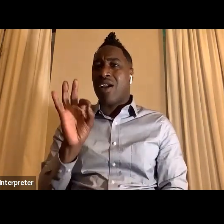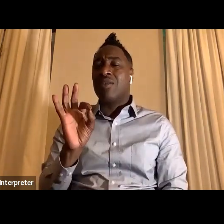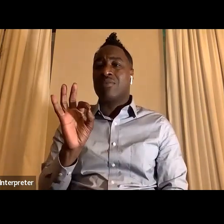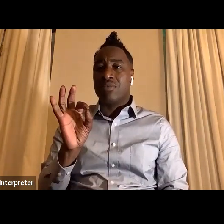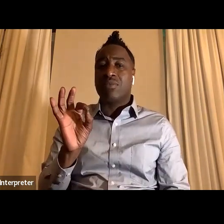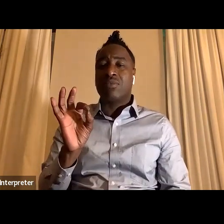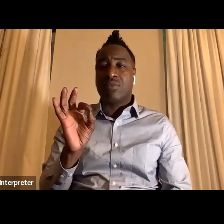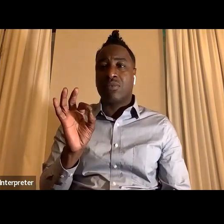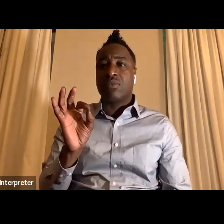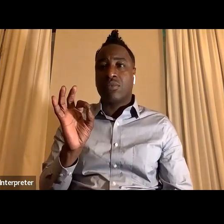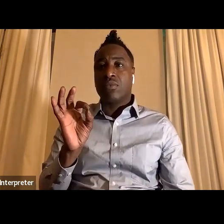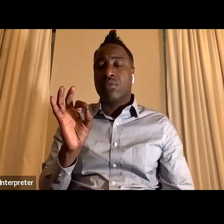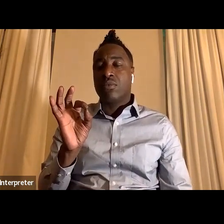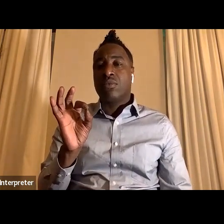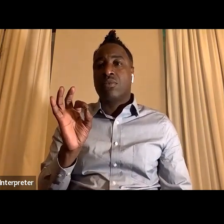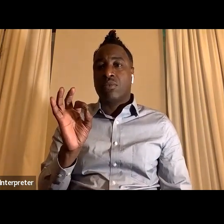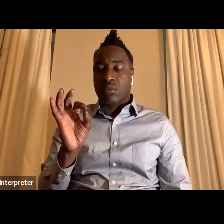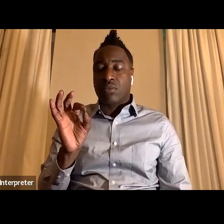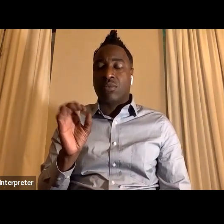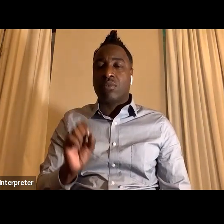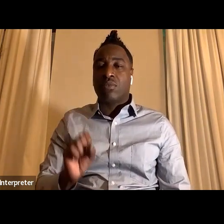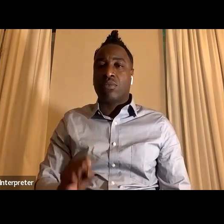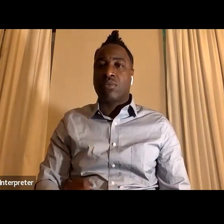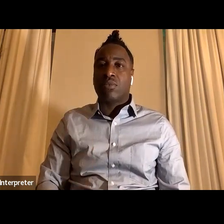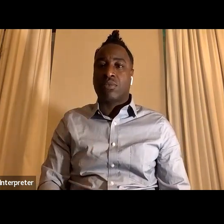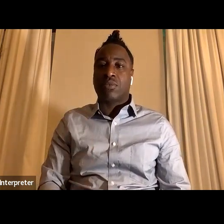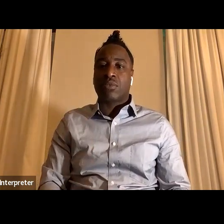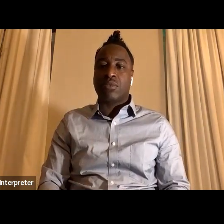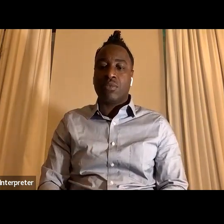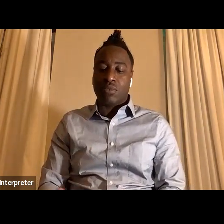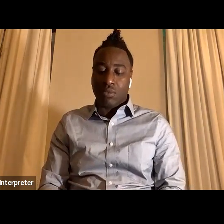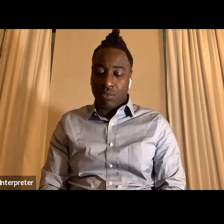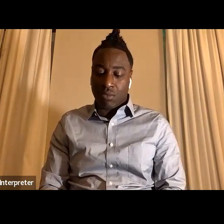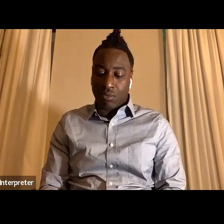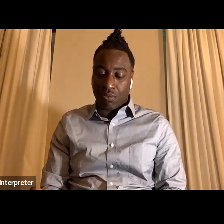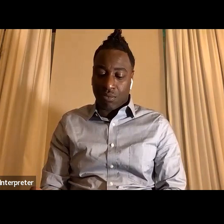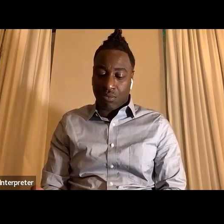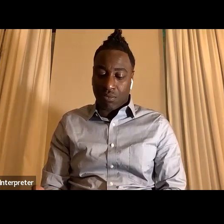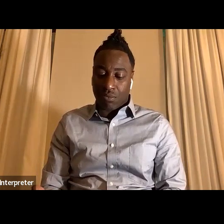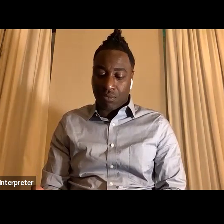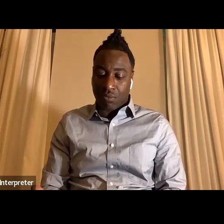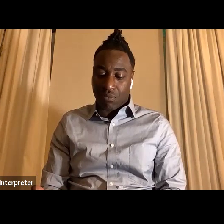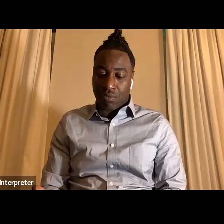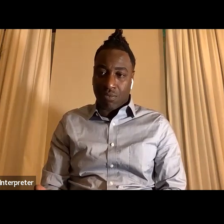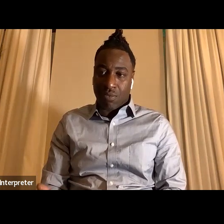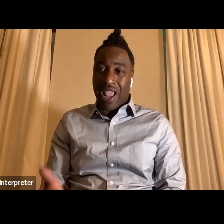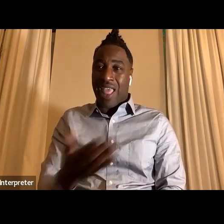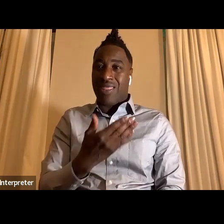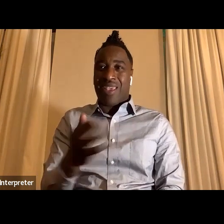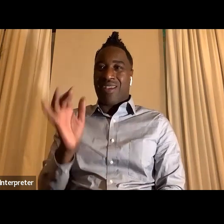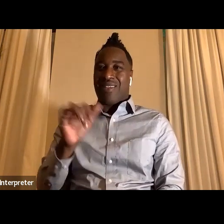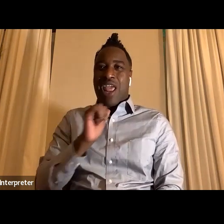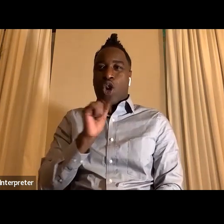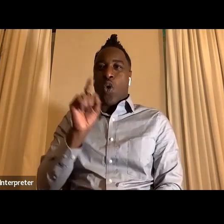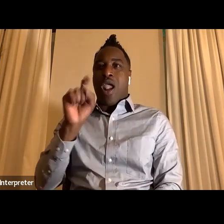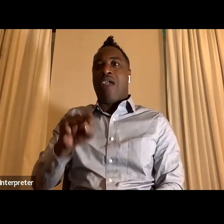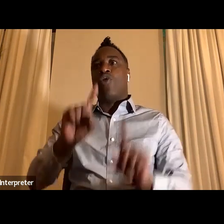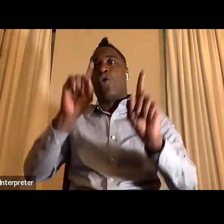you know, stuff that I don't necessarily have to to go to seek out.